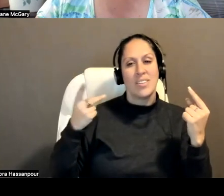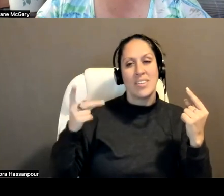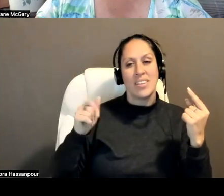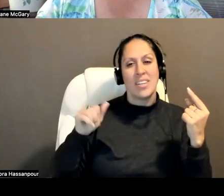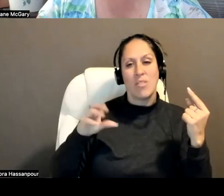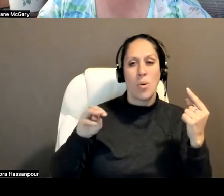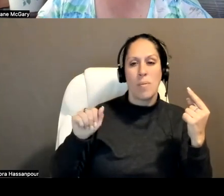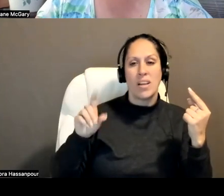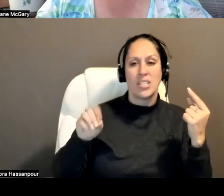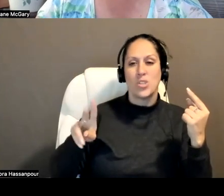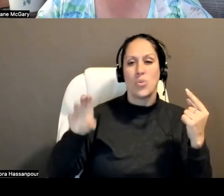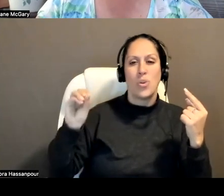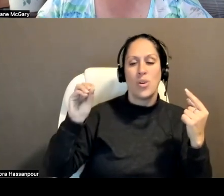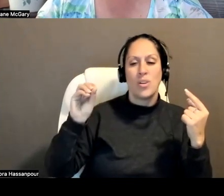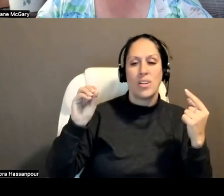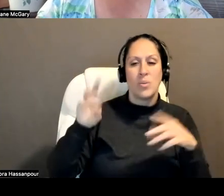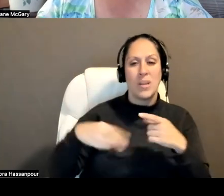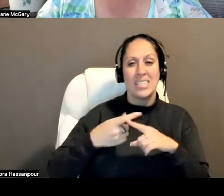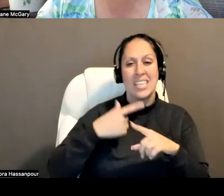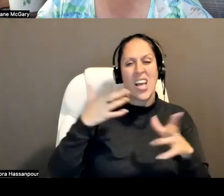No! World says: "All right, let's take a break from you!"